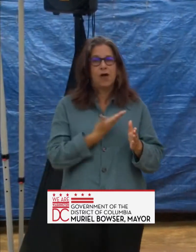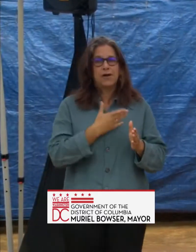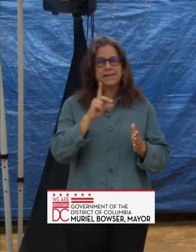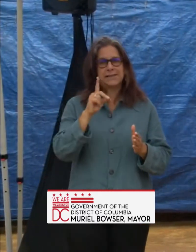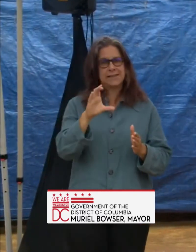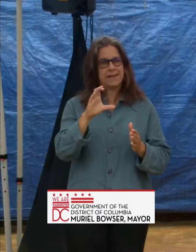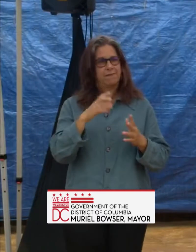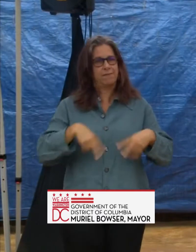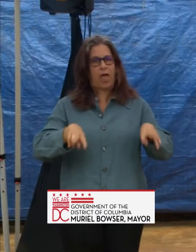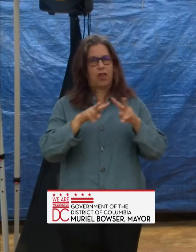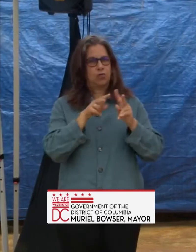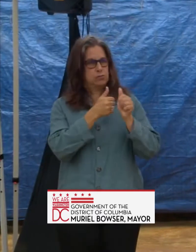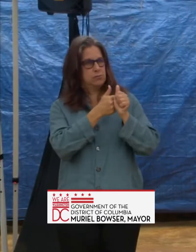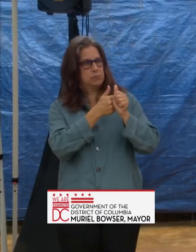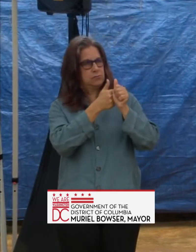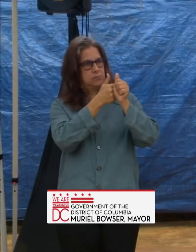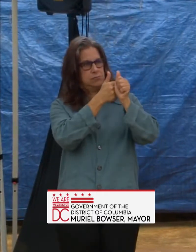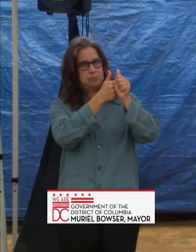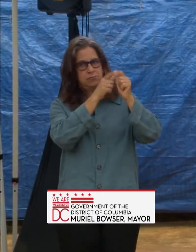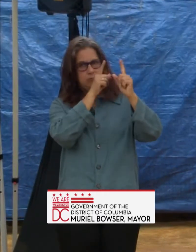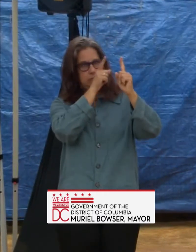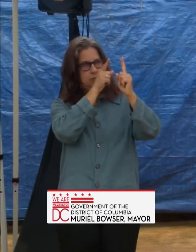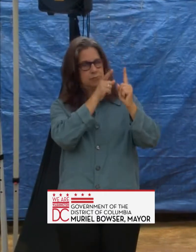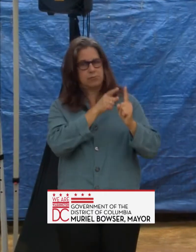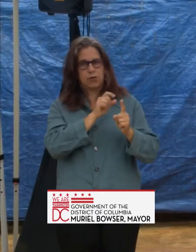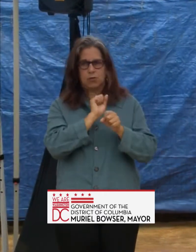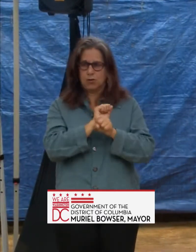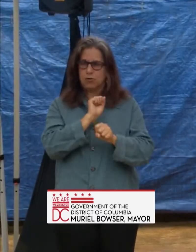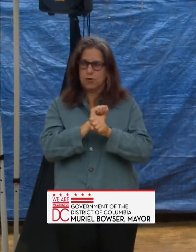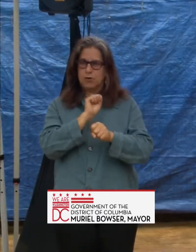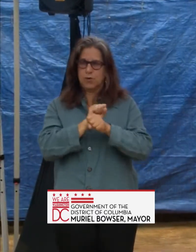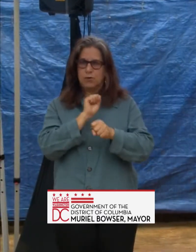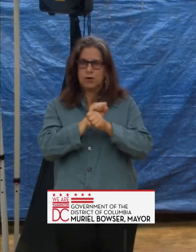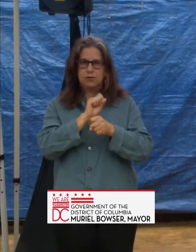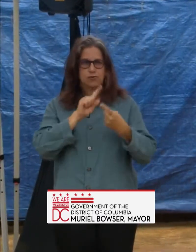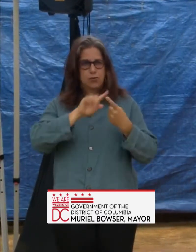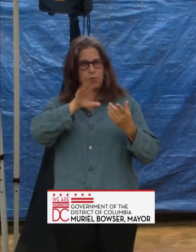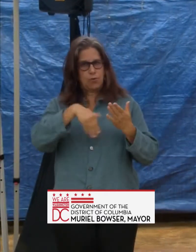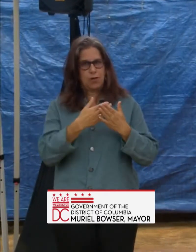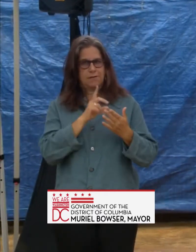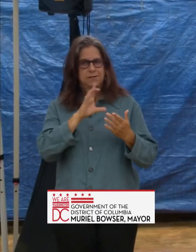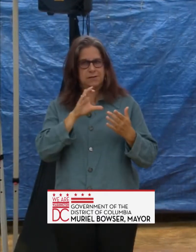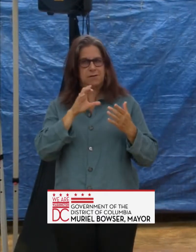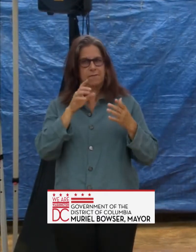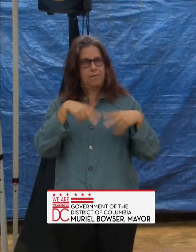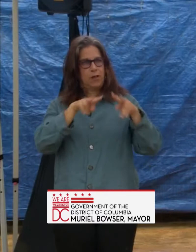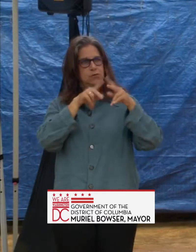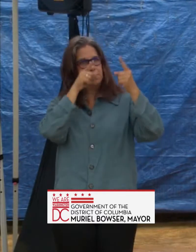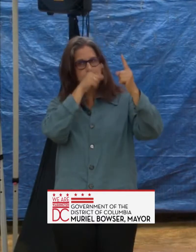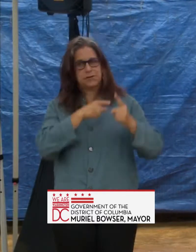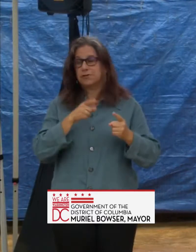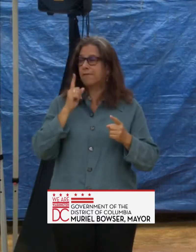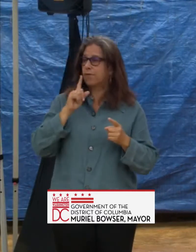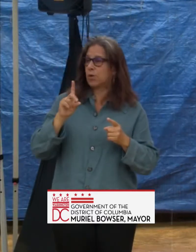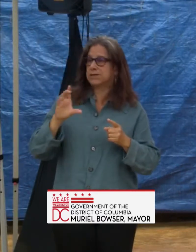LET'S KEEP WORKING TOGETHER TO ENSURE EVERY RESIDENT HAS BOTH A HOME AND AN EQUAL SHOT AT SUCCESS.